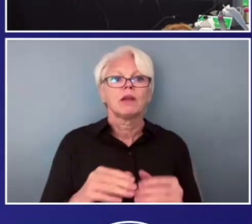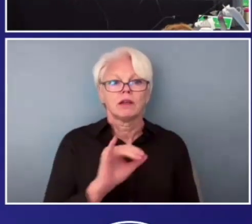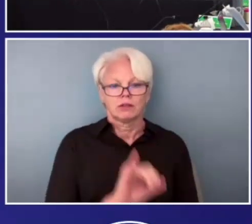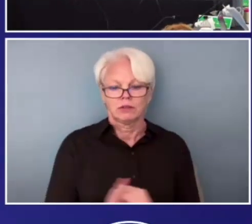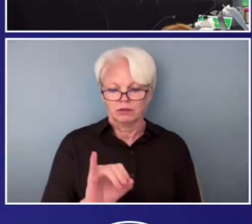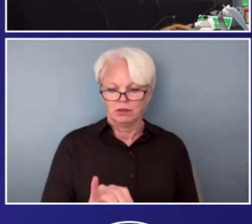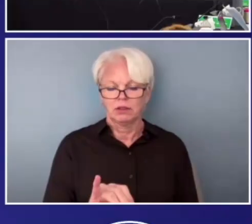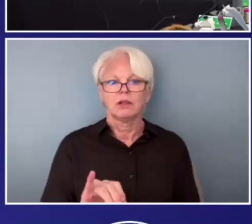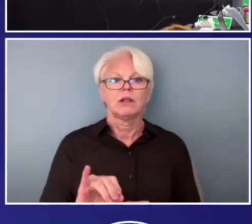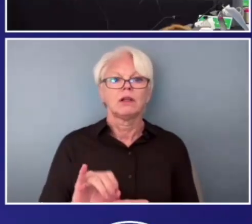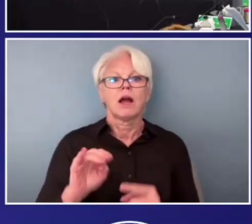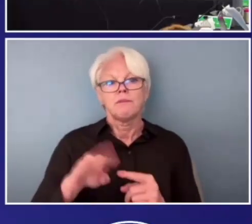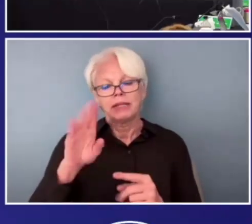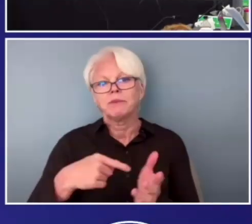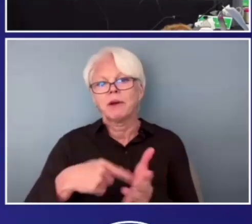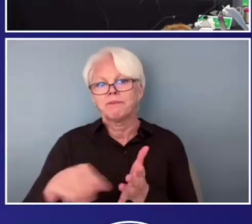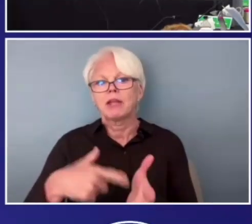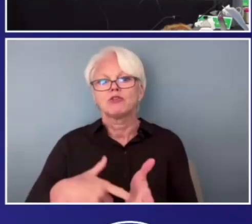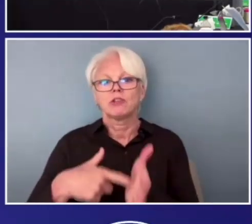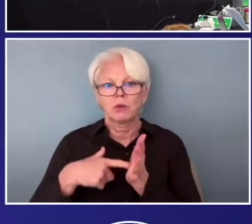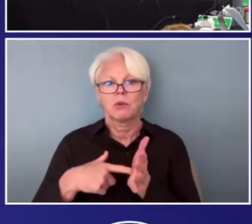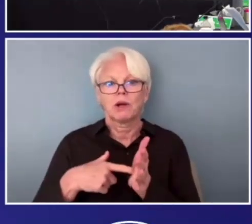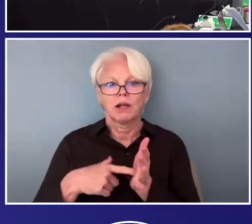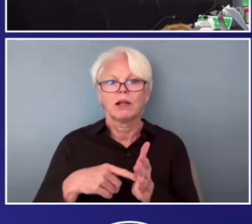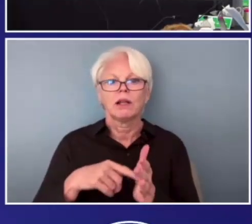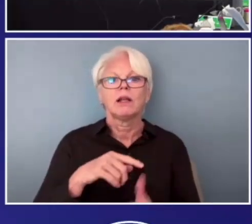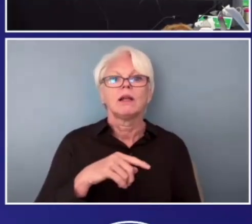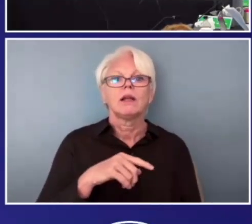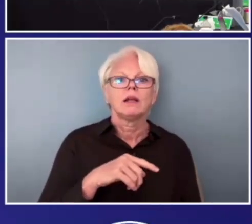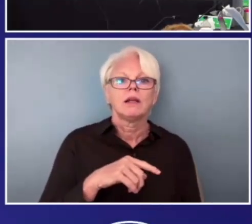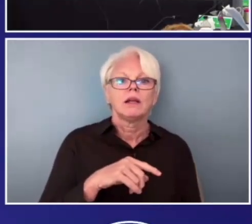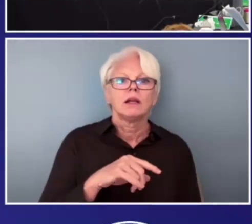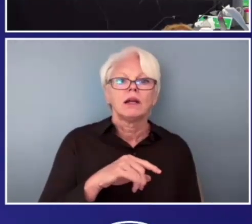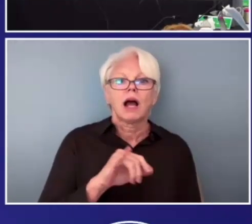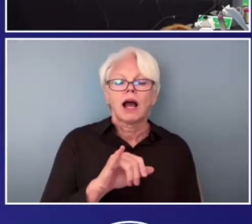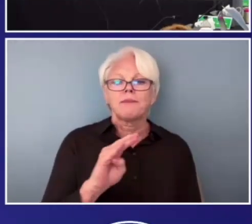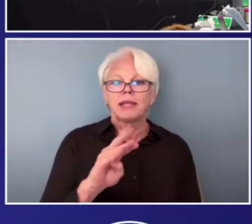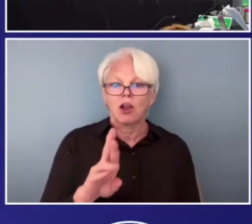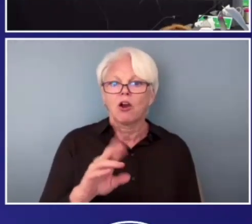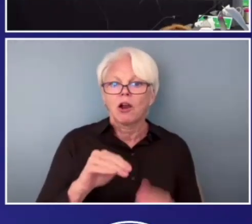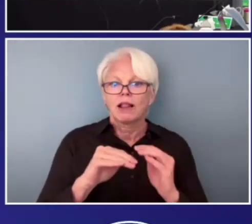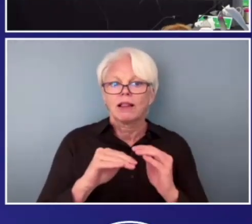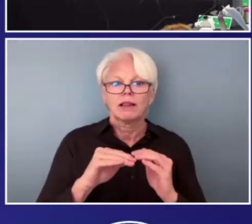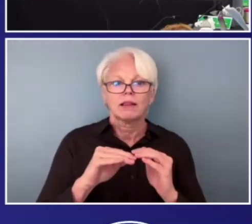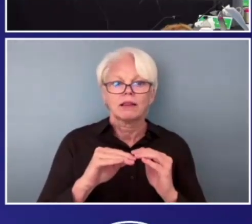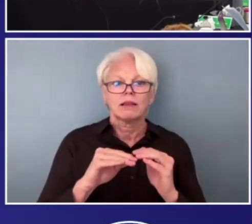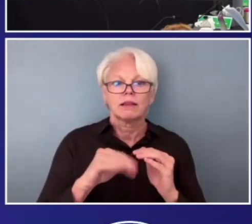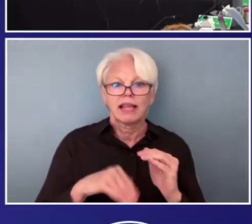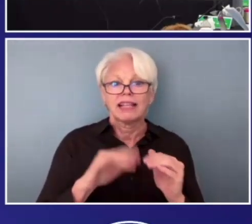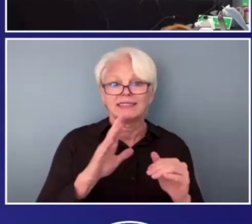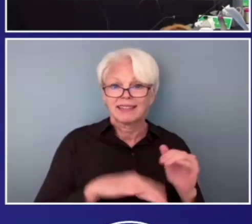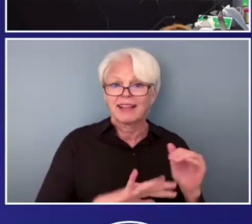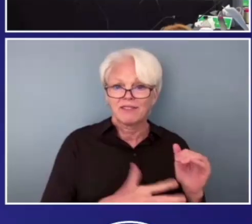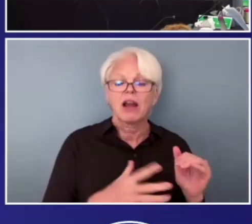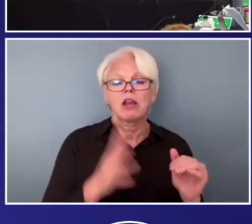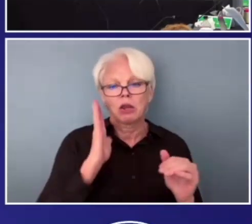minimum payment required under the IBR Plan is less than five, the borrower's payment is $5. That stays the same.